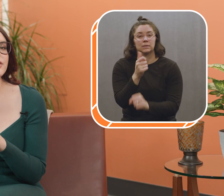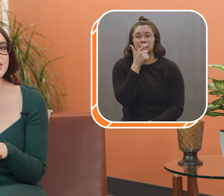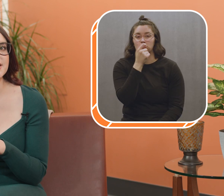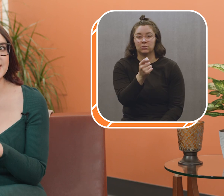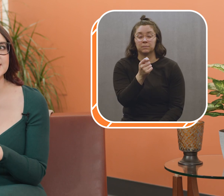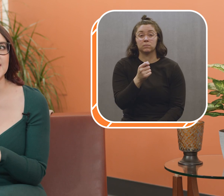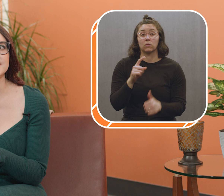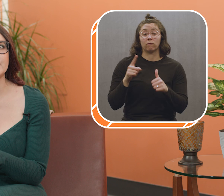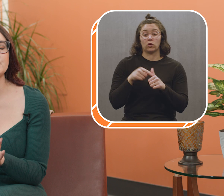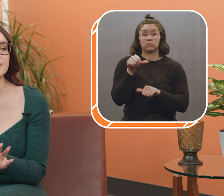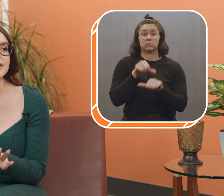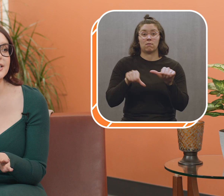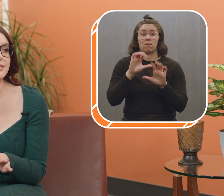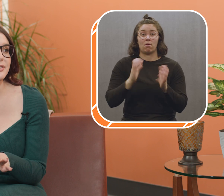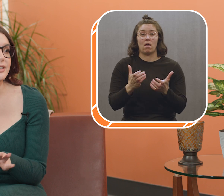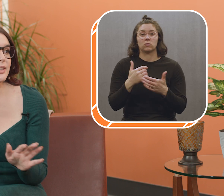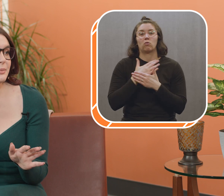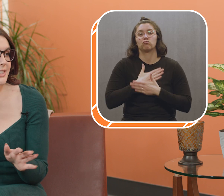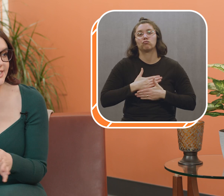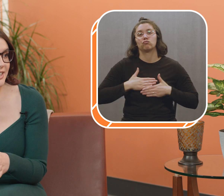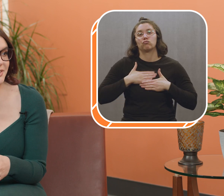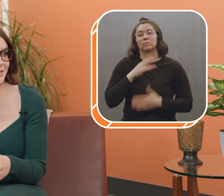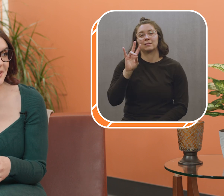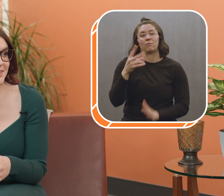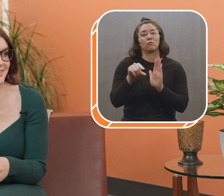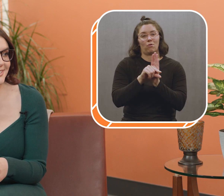The first science class I really loved was in seventh grade,